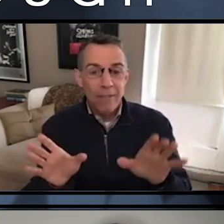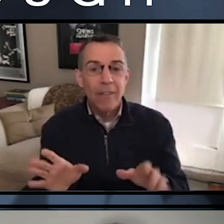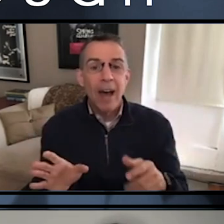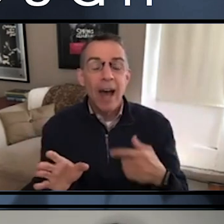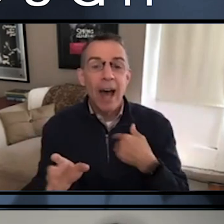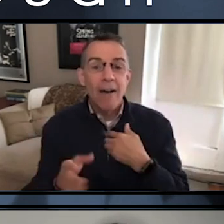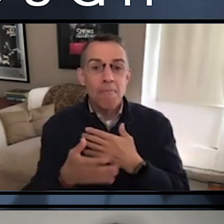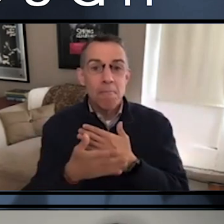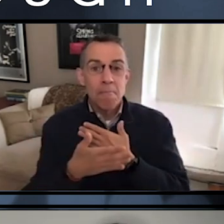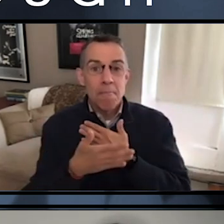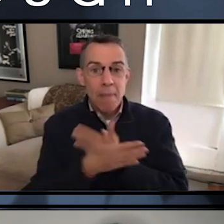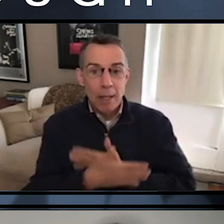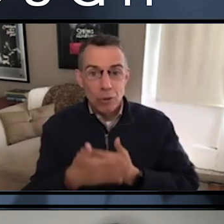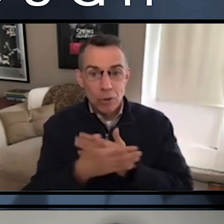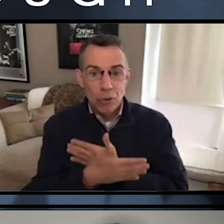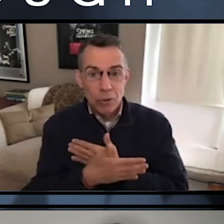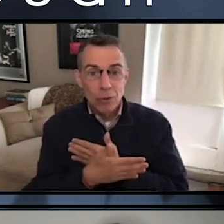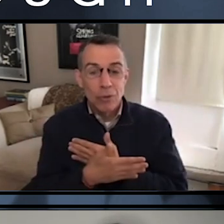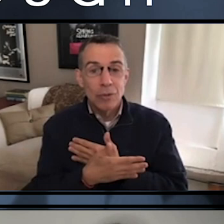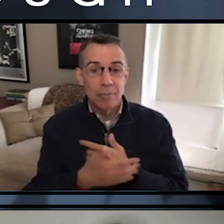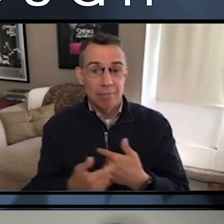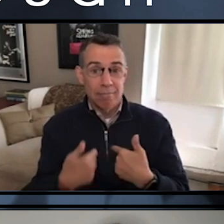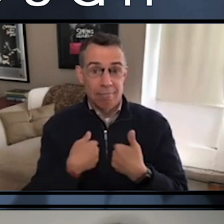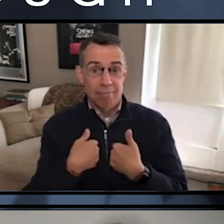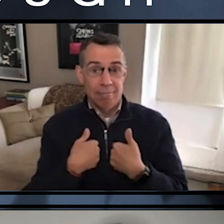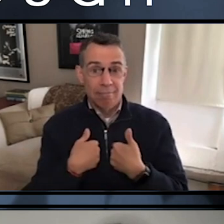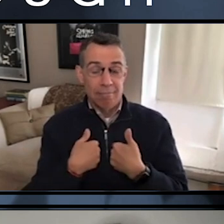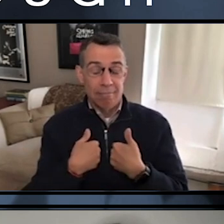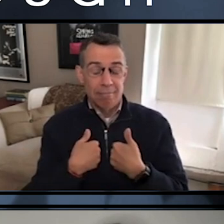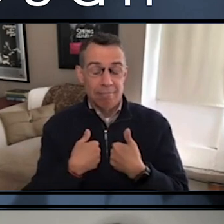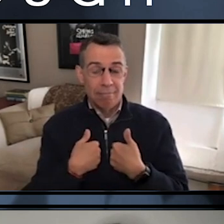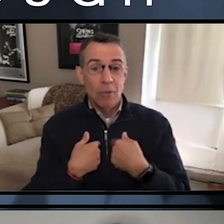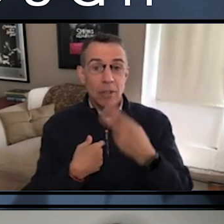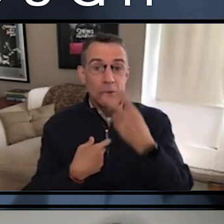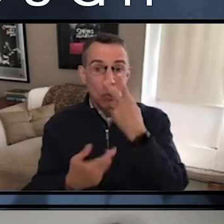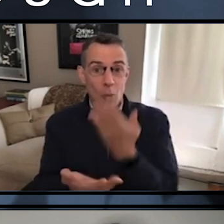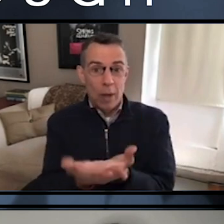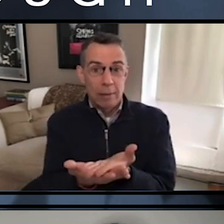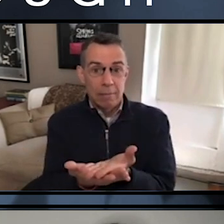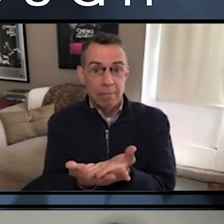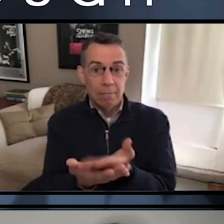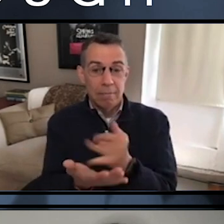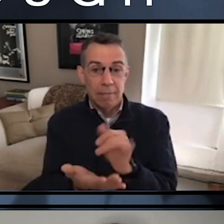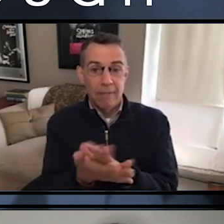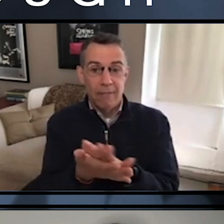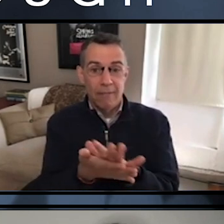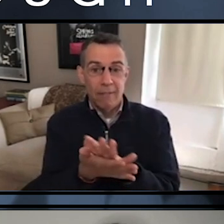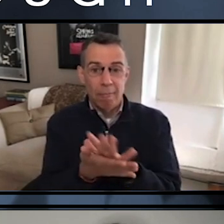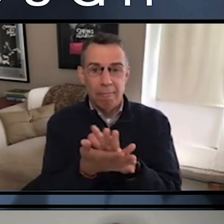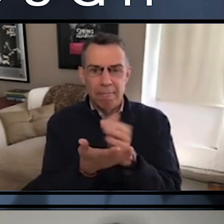pleasure of, witnessing this short film just a couple of days ago and I watched